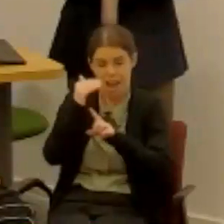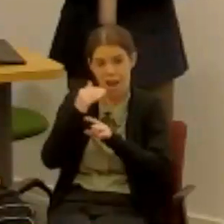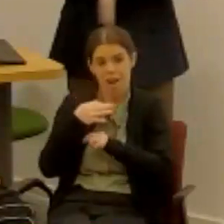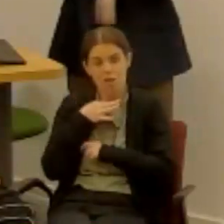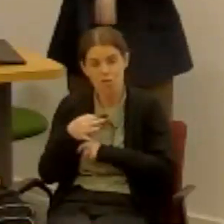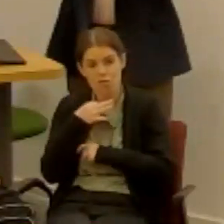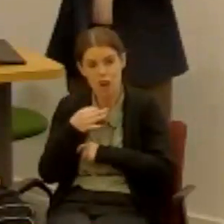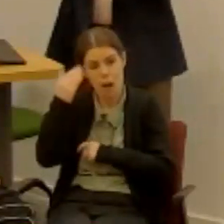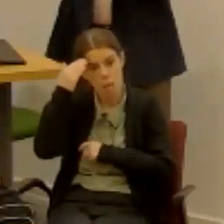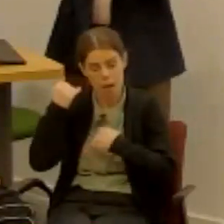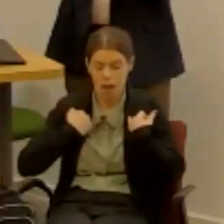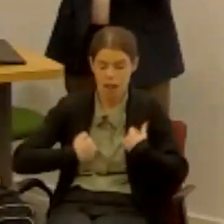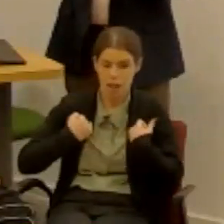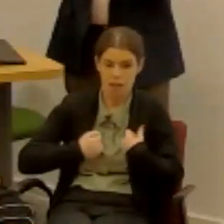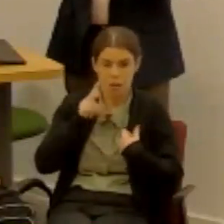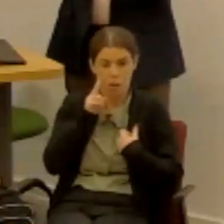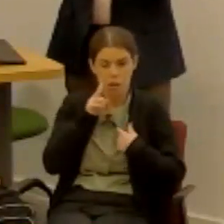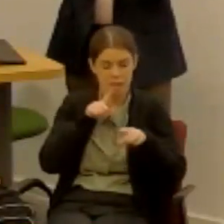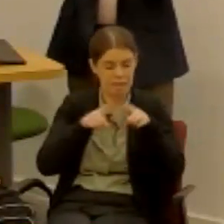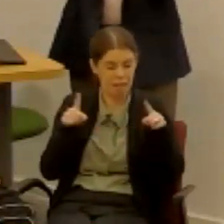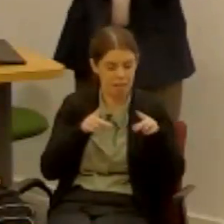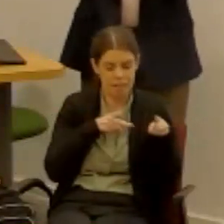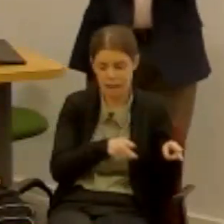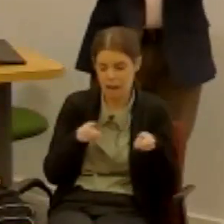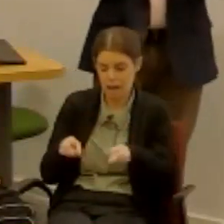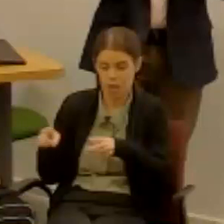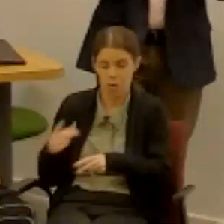And when you look at the types of disease. It's not just one thing, it's not just dementia.